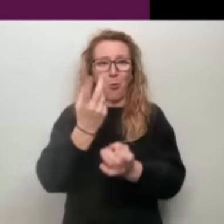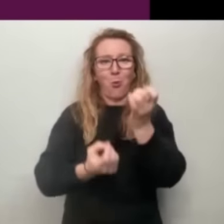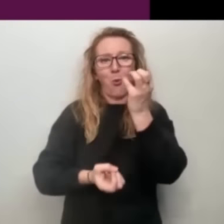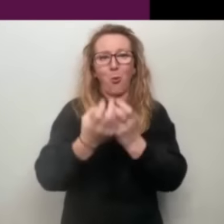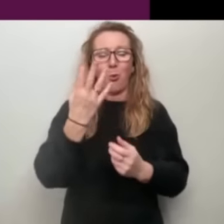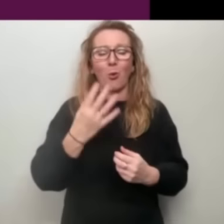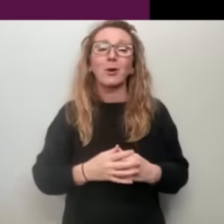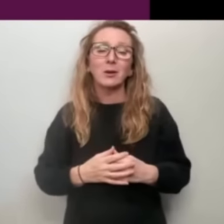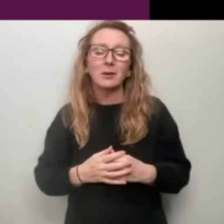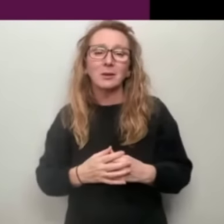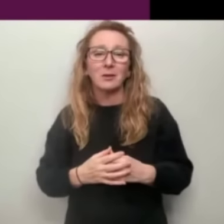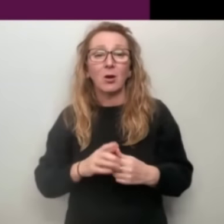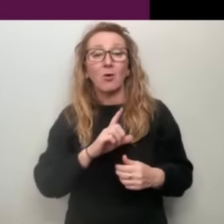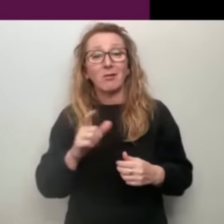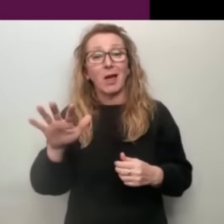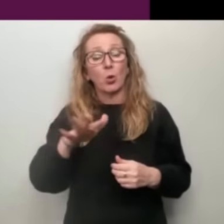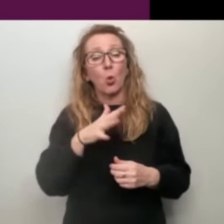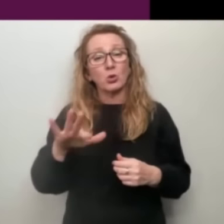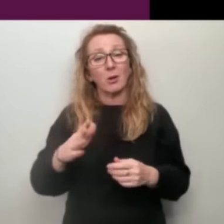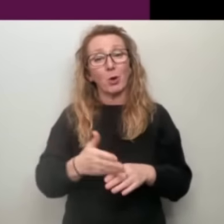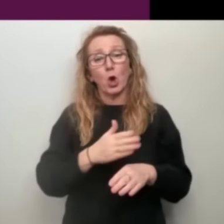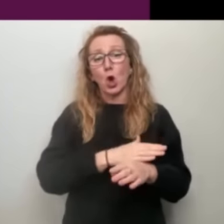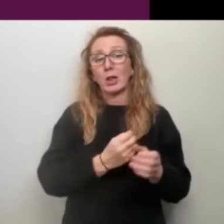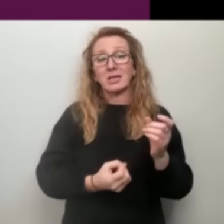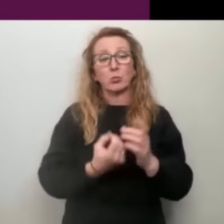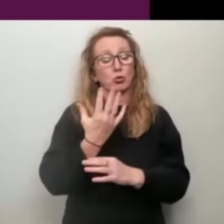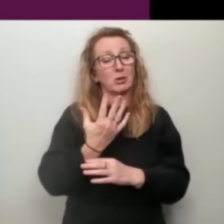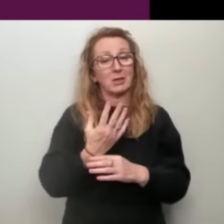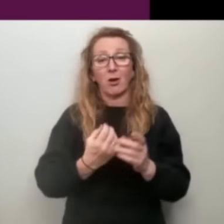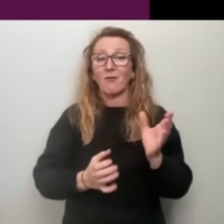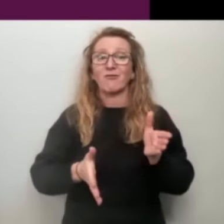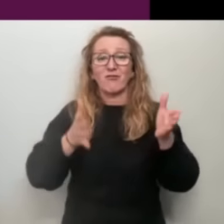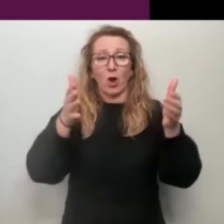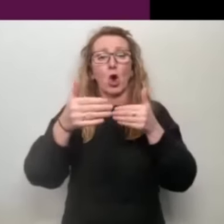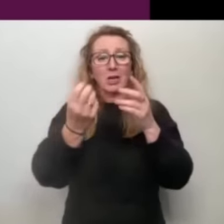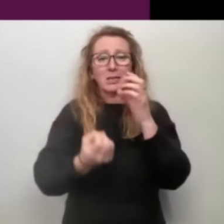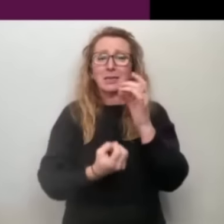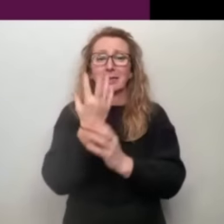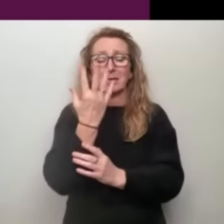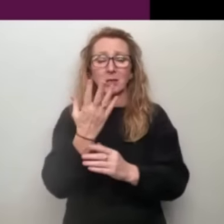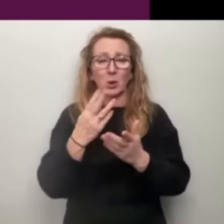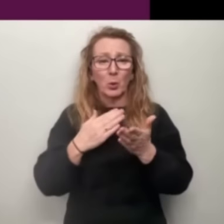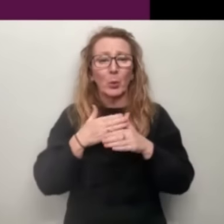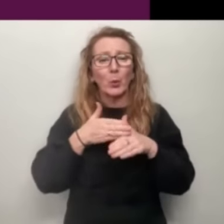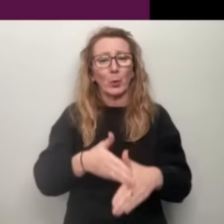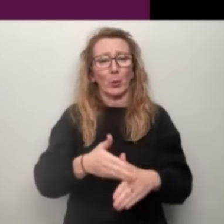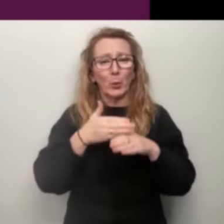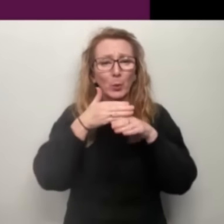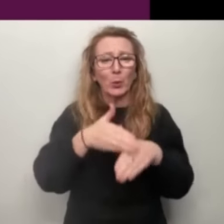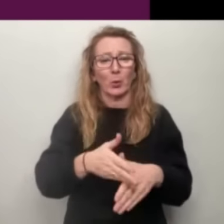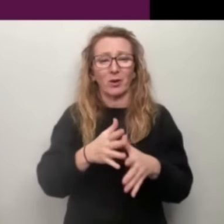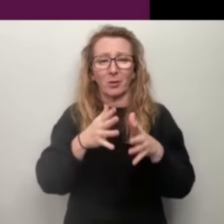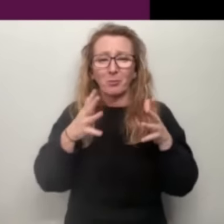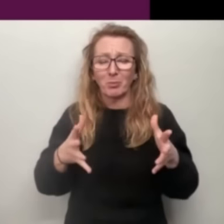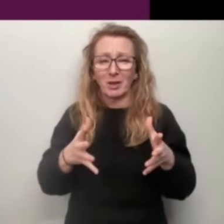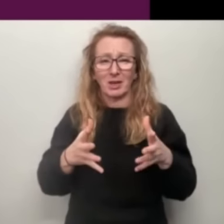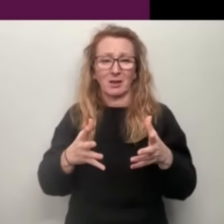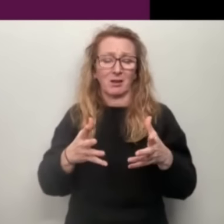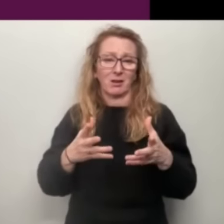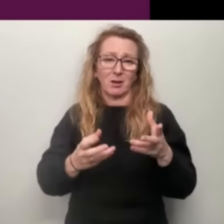from late autumn to early spring, the furnace would be worked in a month long campaign that would see huge quantities of iron produced.